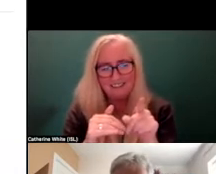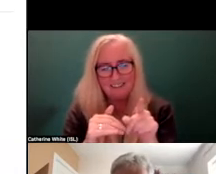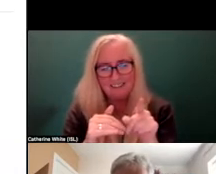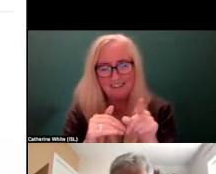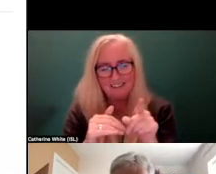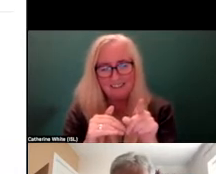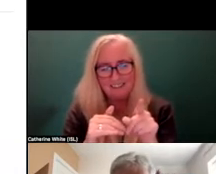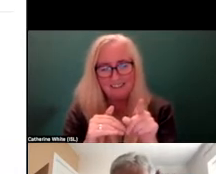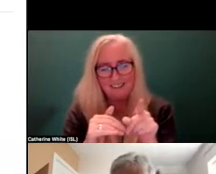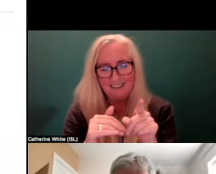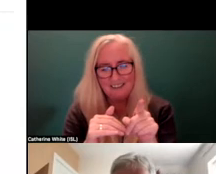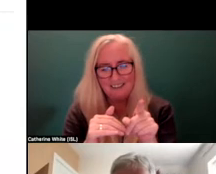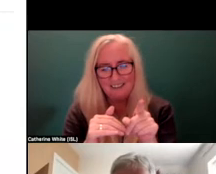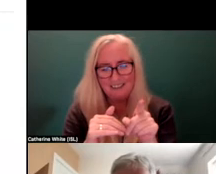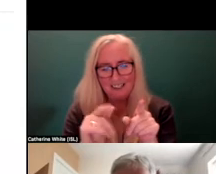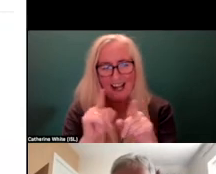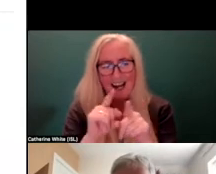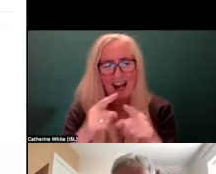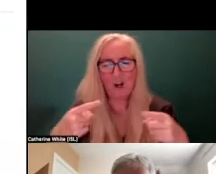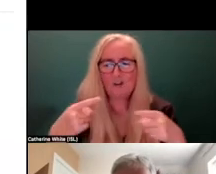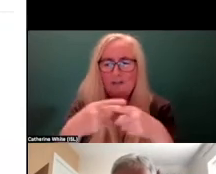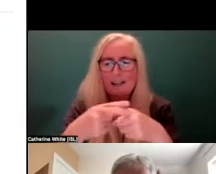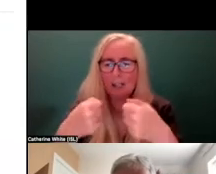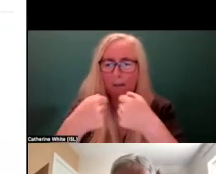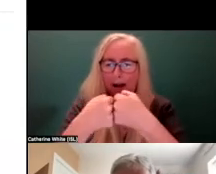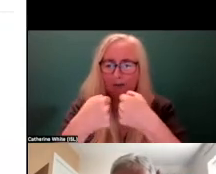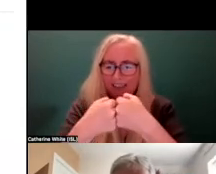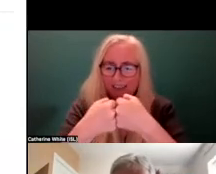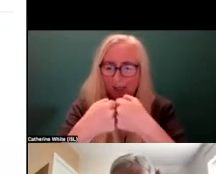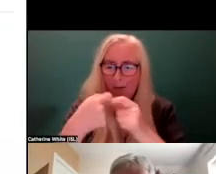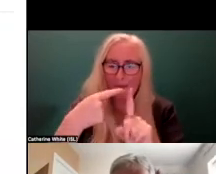transgressing across boundaries positively.